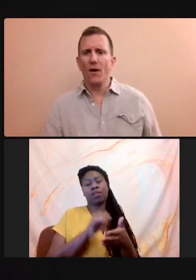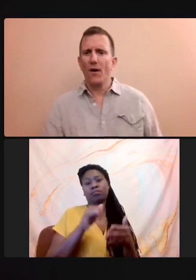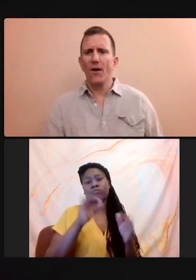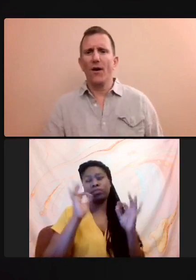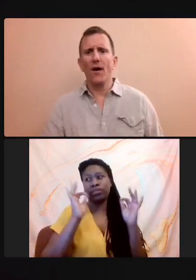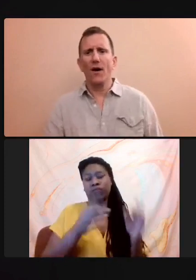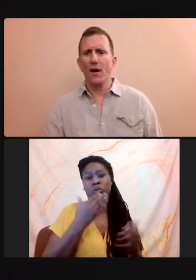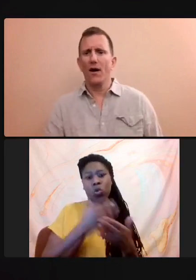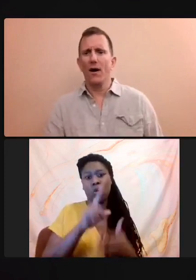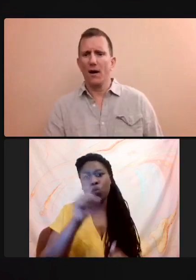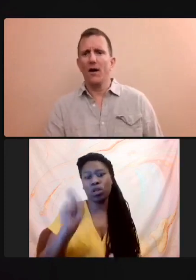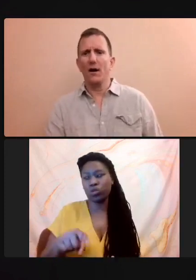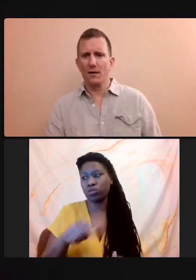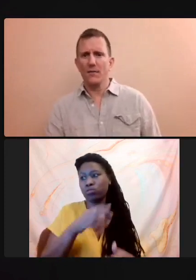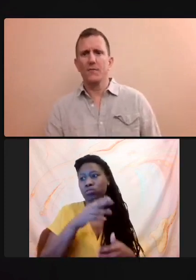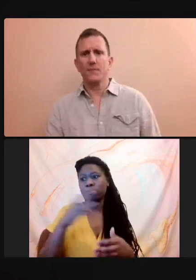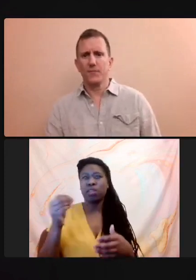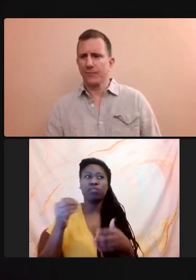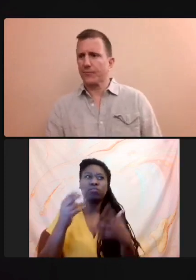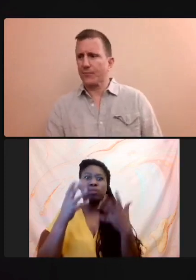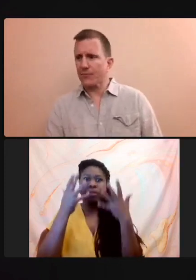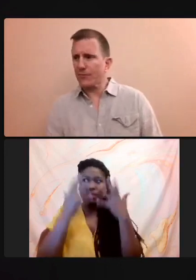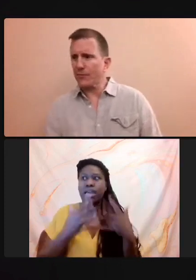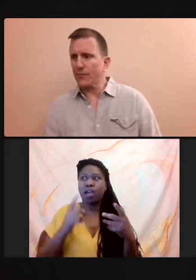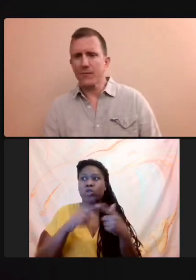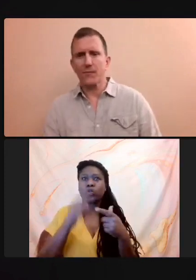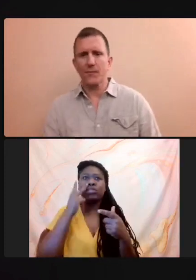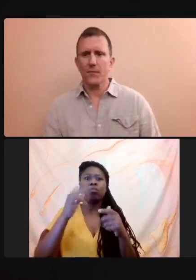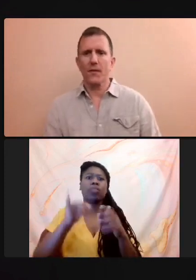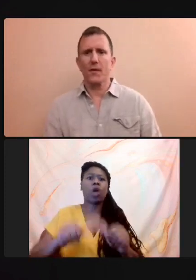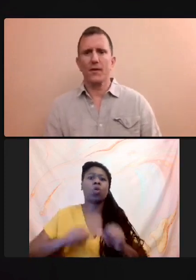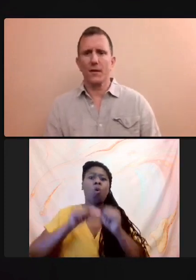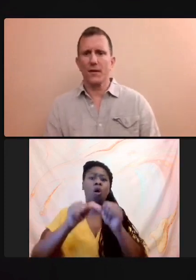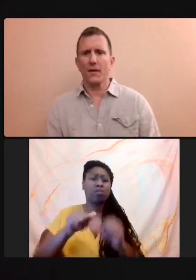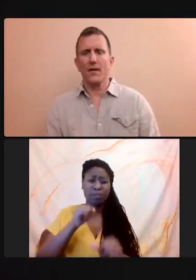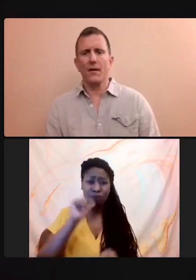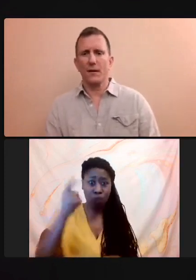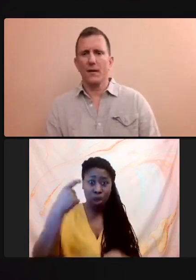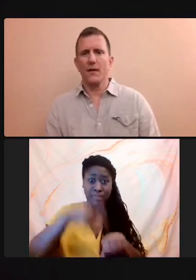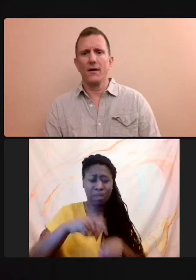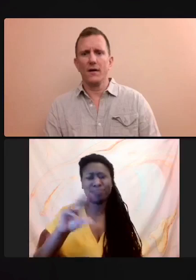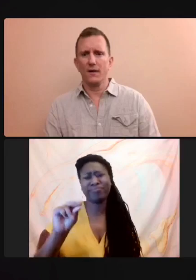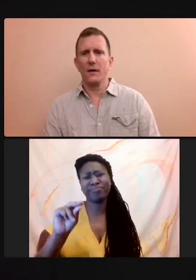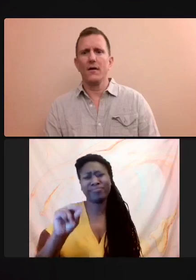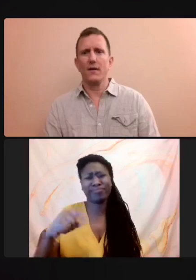in the ways that the hearing people are taking advantage of that. I mean, there's books and videos and blogs and different things